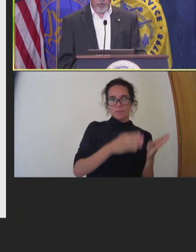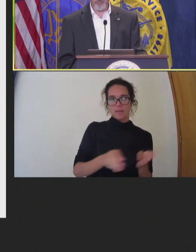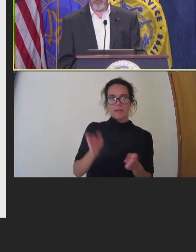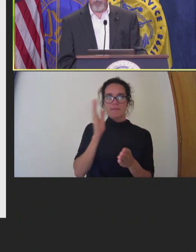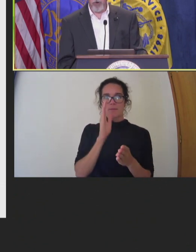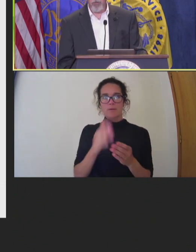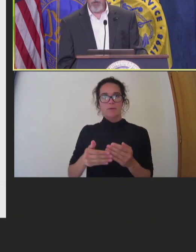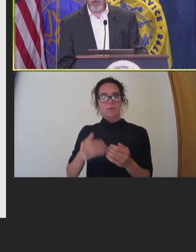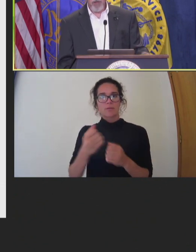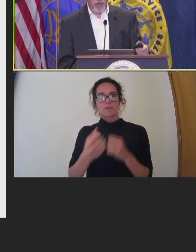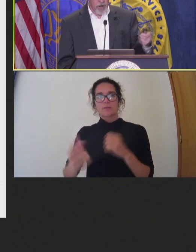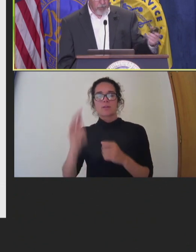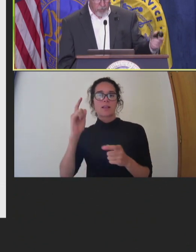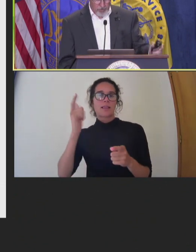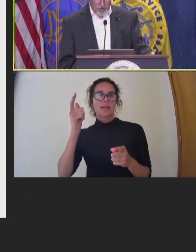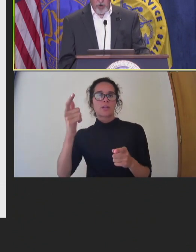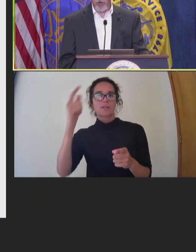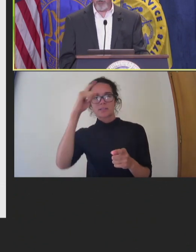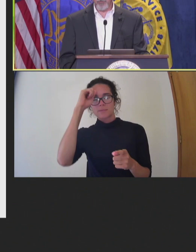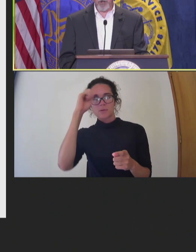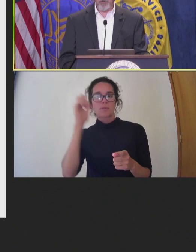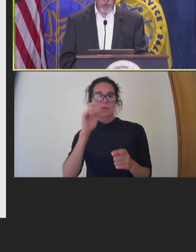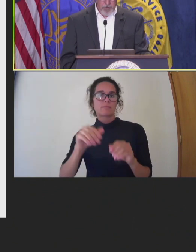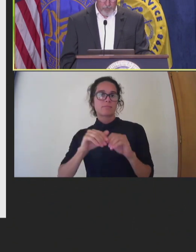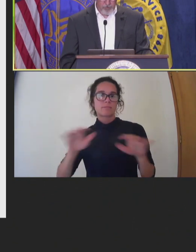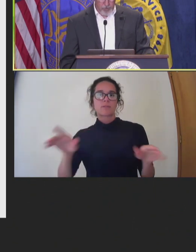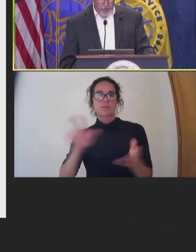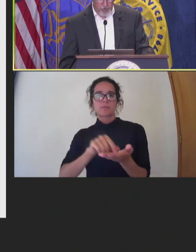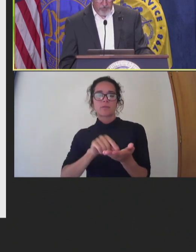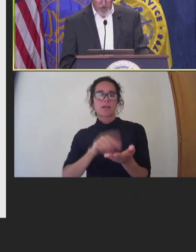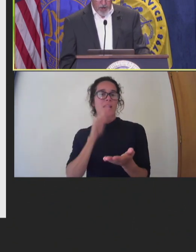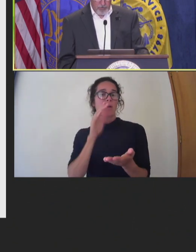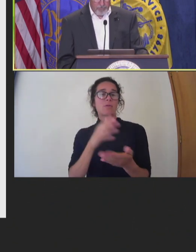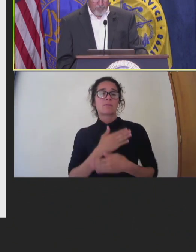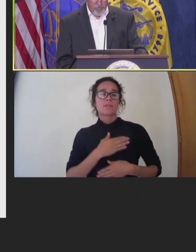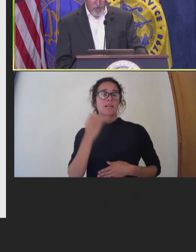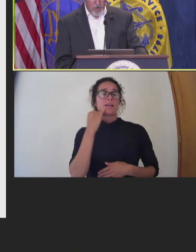this summer. And I would appreciate all of you spending a few moments when it's out.